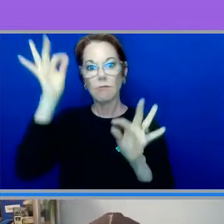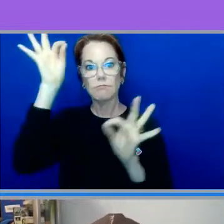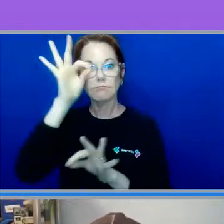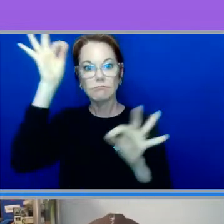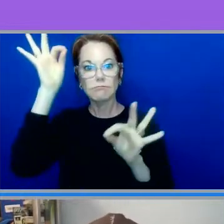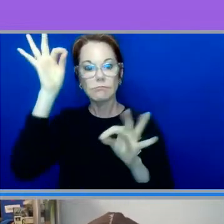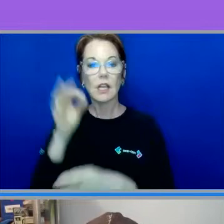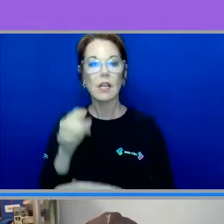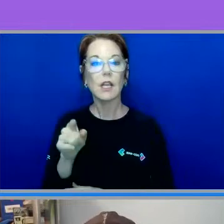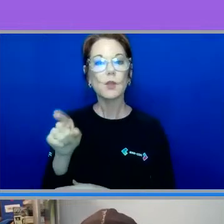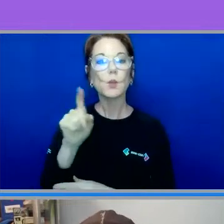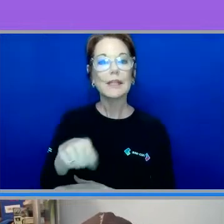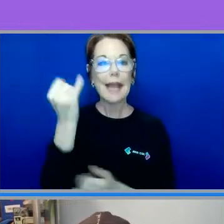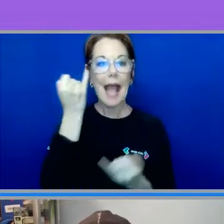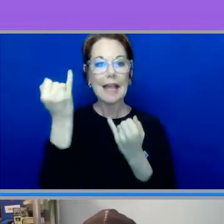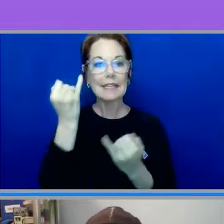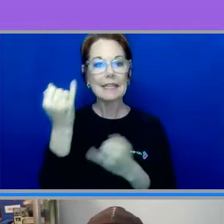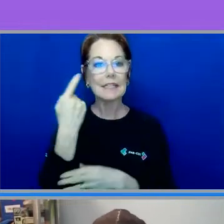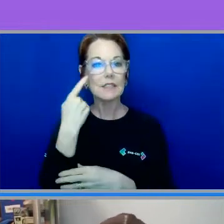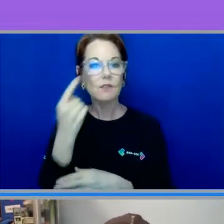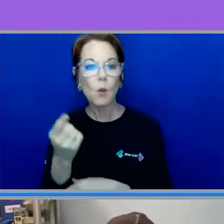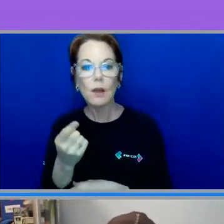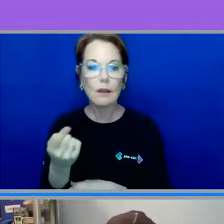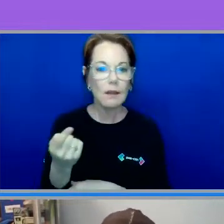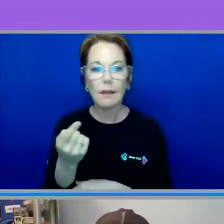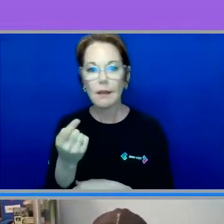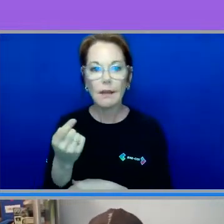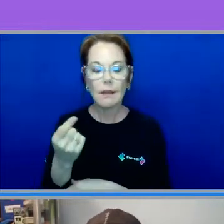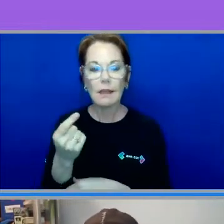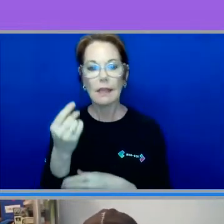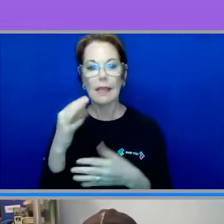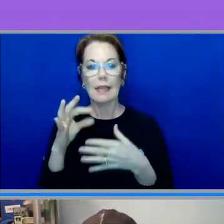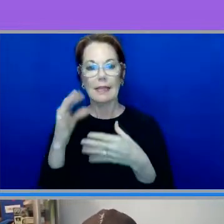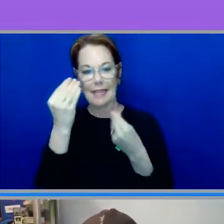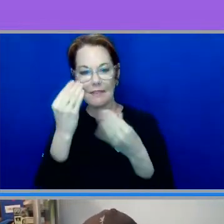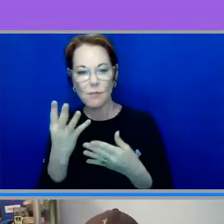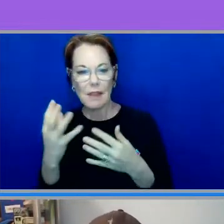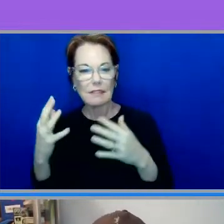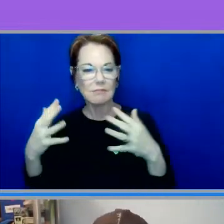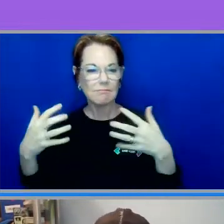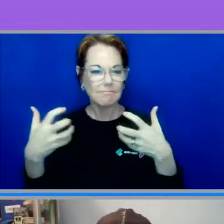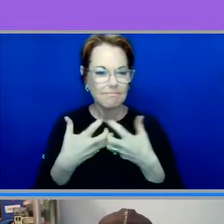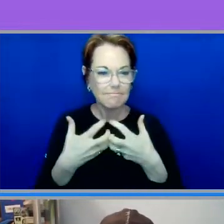where accessibility automation